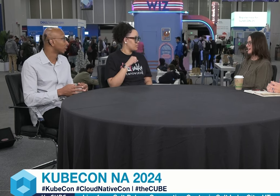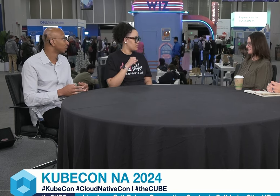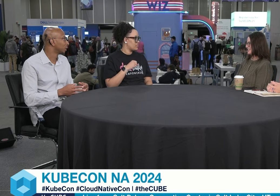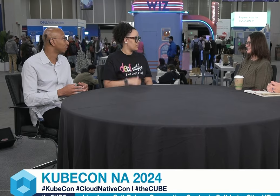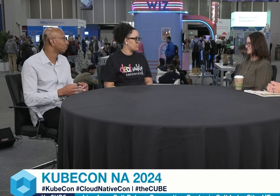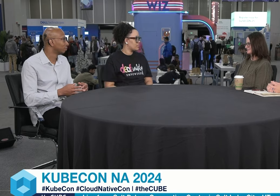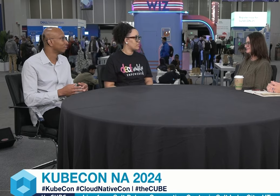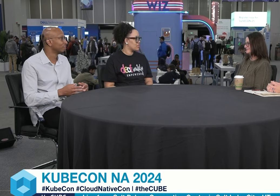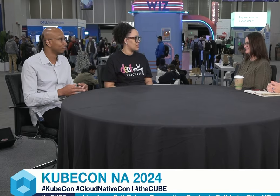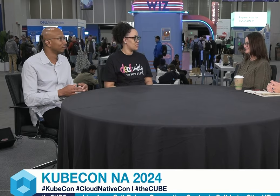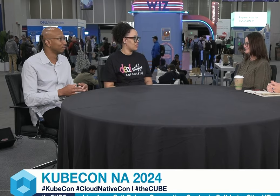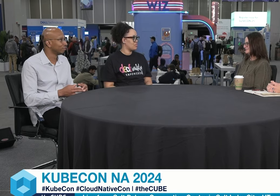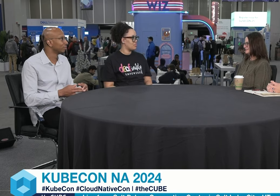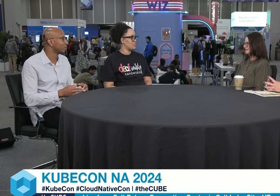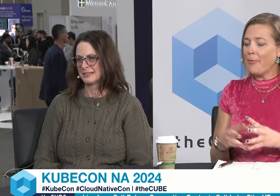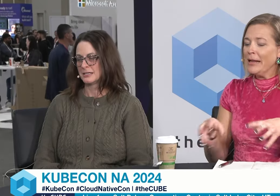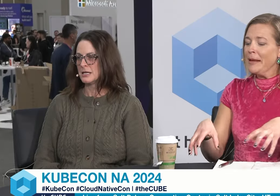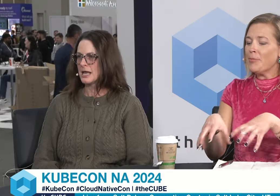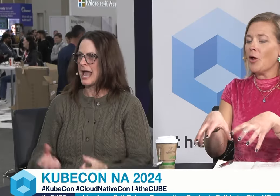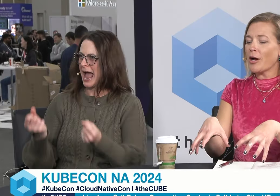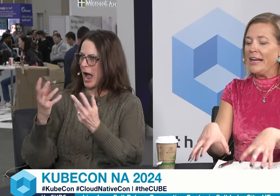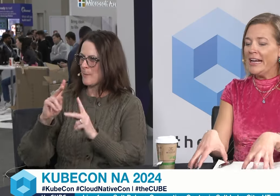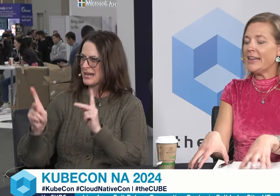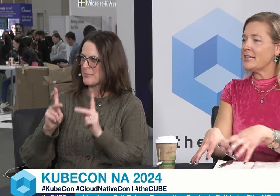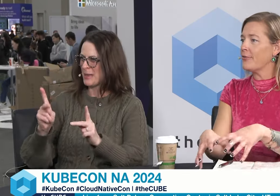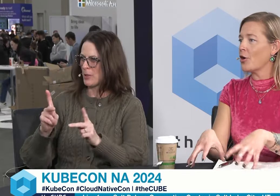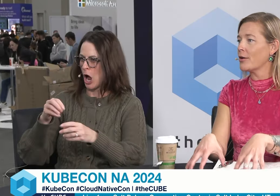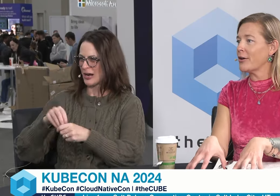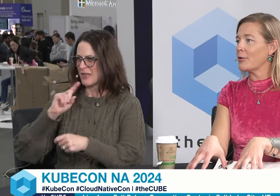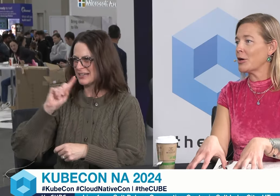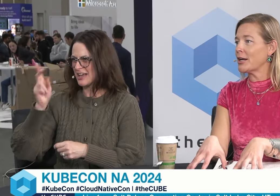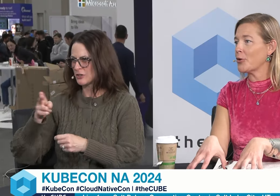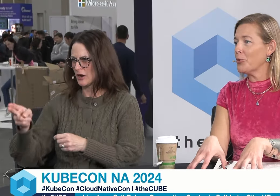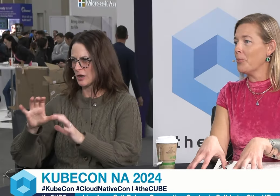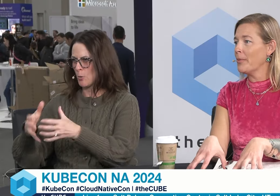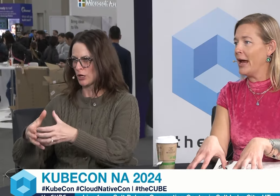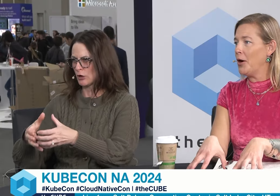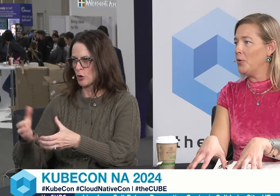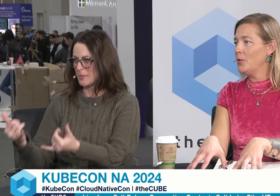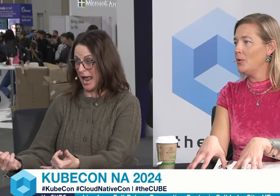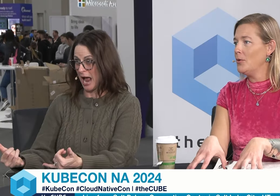That's correct, yes. - How many people are in the Deaf and Heart of Hearing Working Group now?